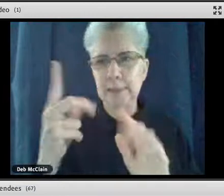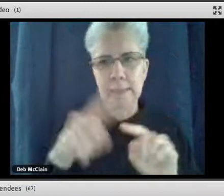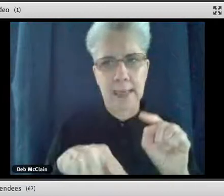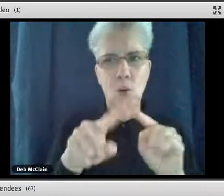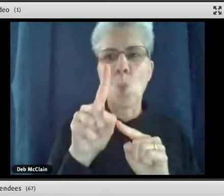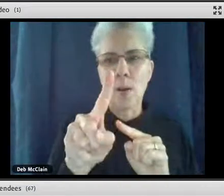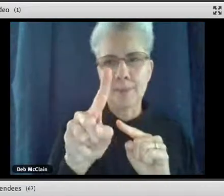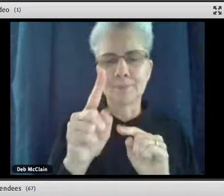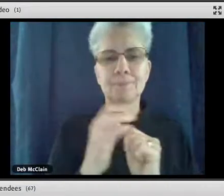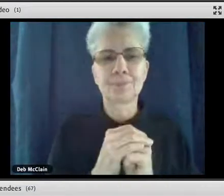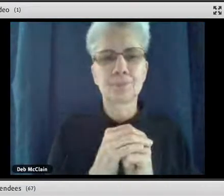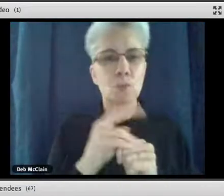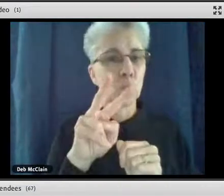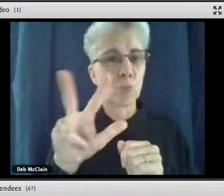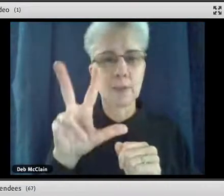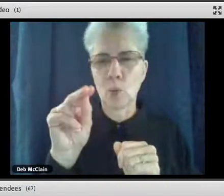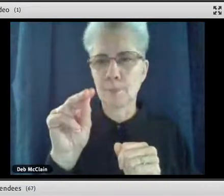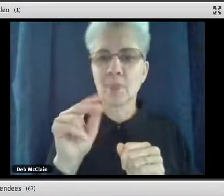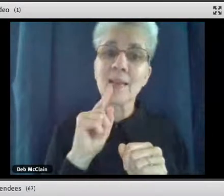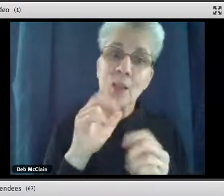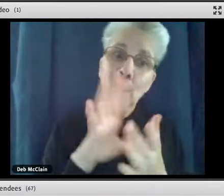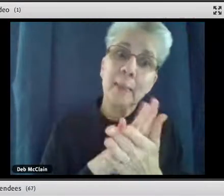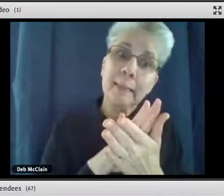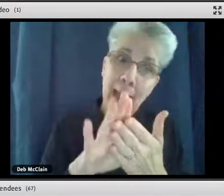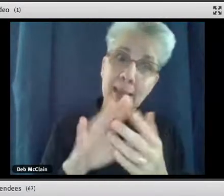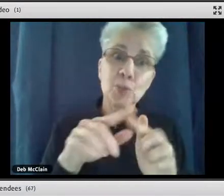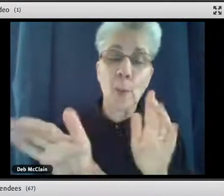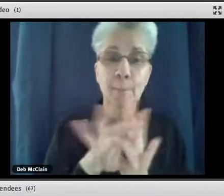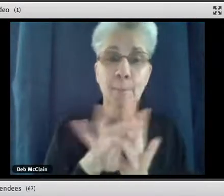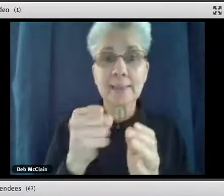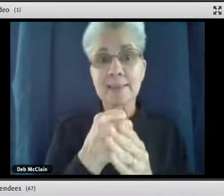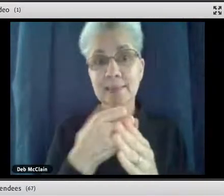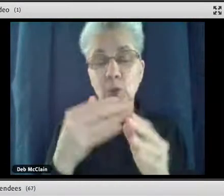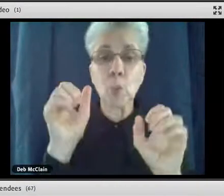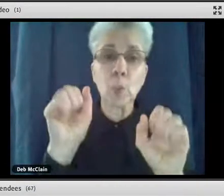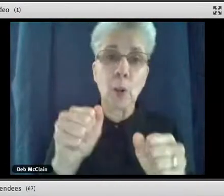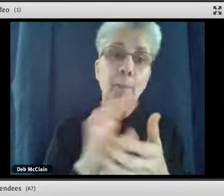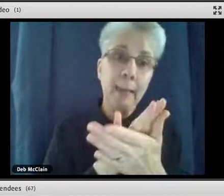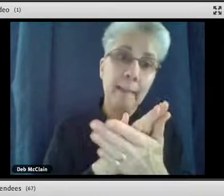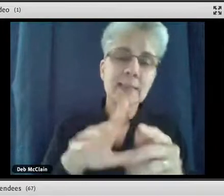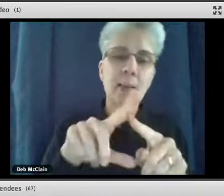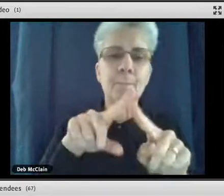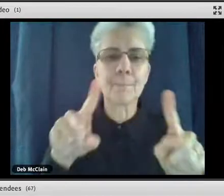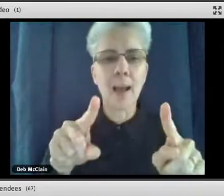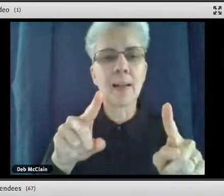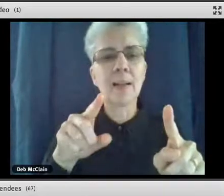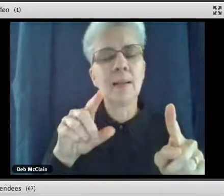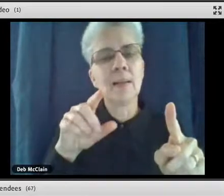You only choose one code. So as much as it would be nice to choose multiple codes.